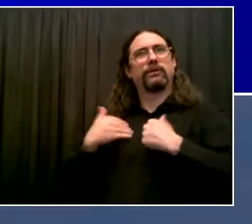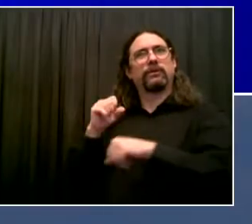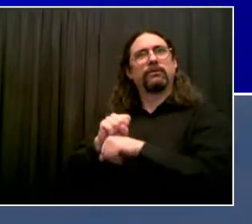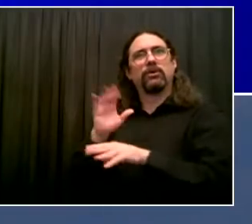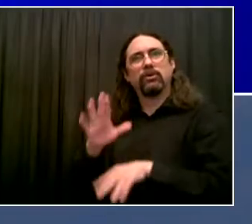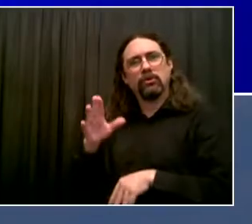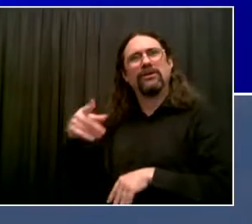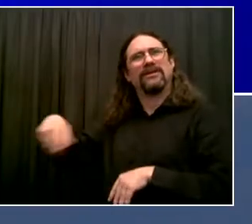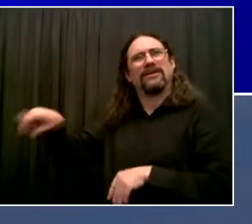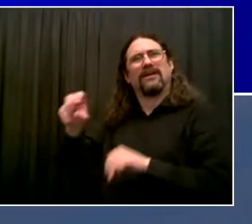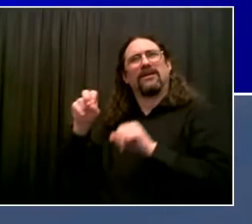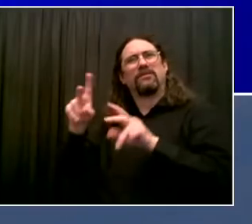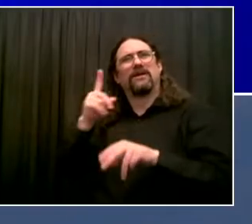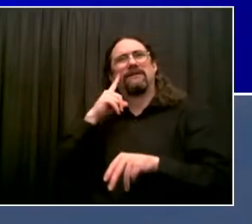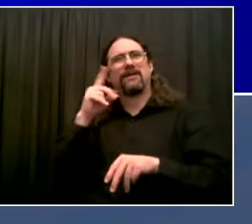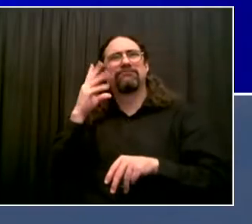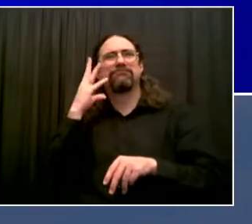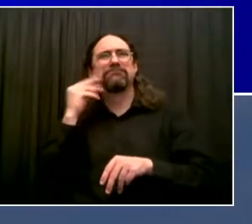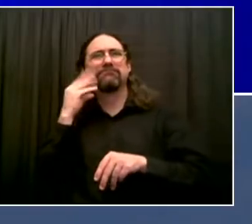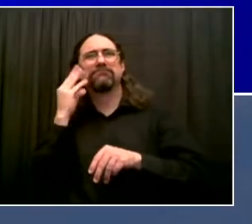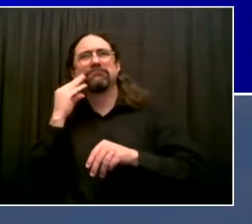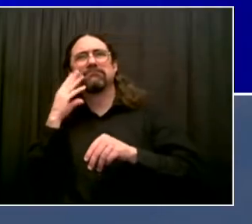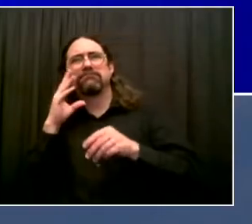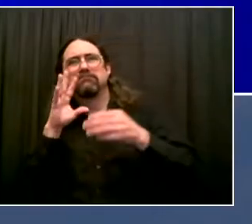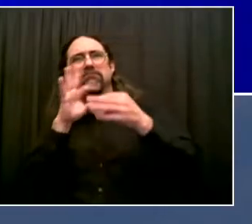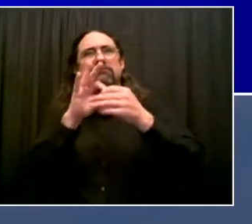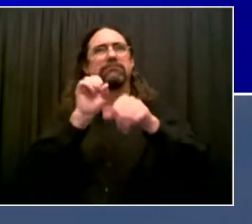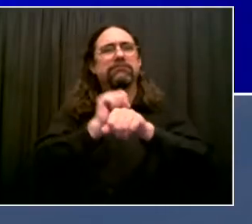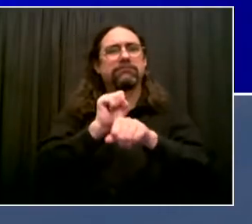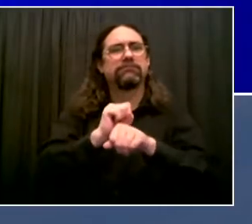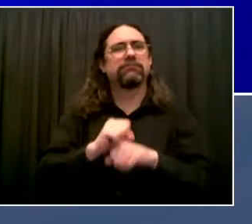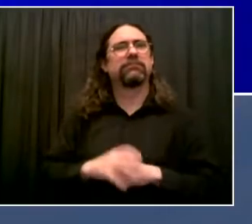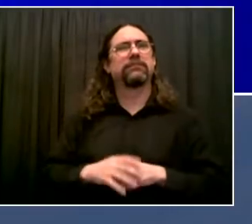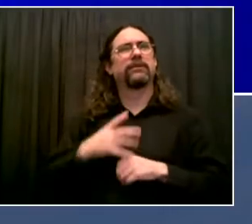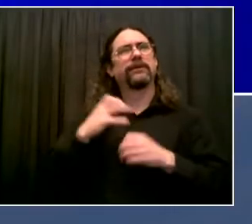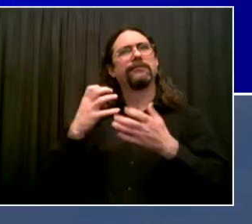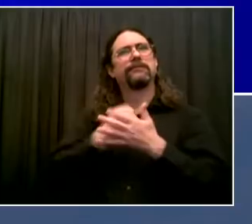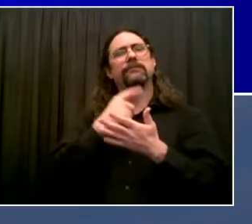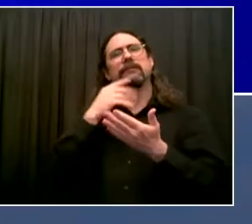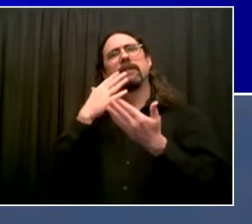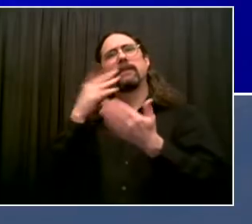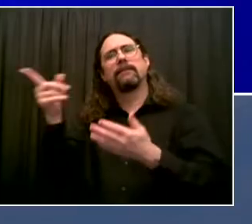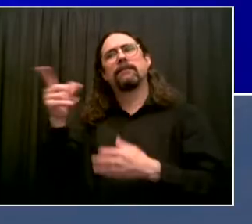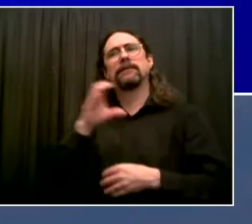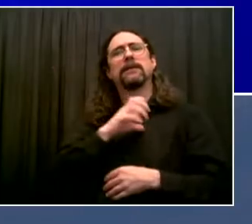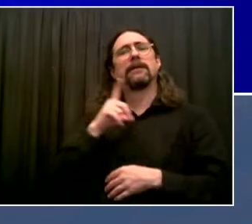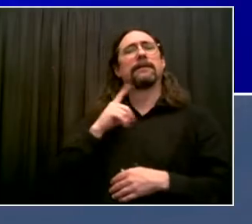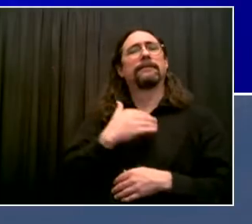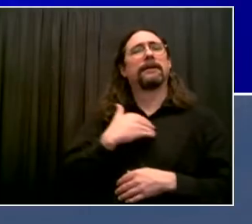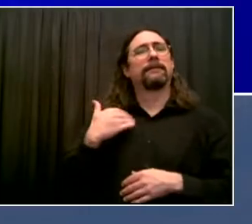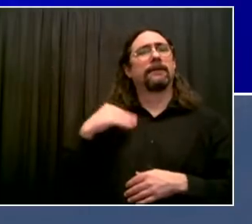IT IS CHAMPIONED BY COUNCIL MEMBER OF SARA LEWIS OF BROOKLYN.